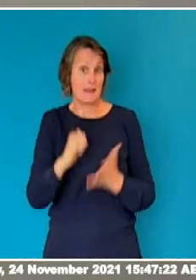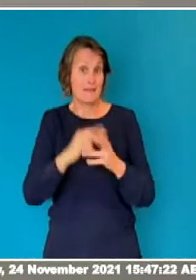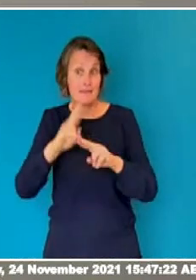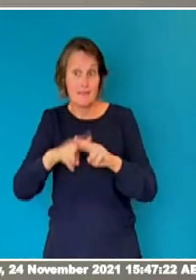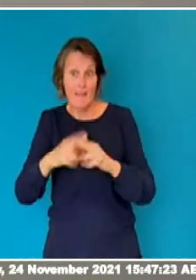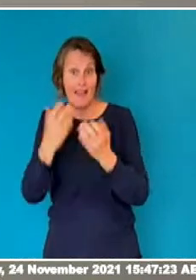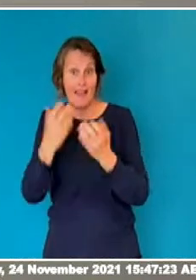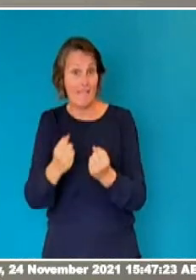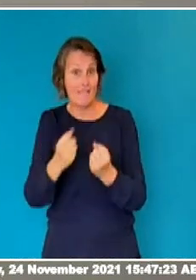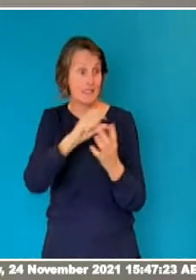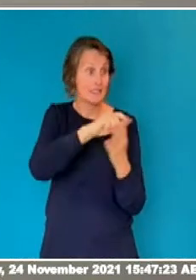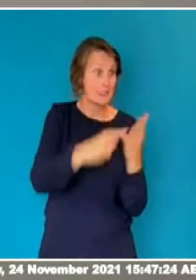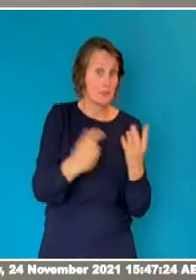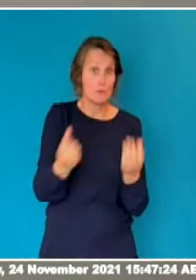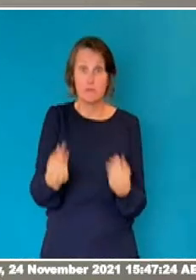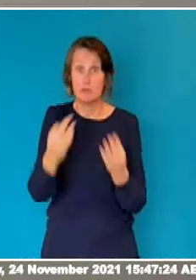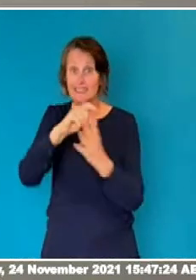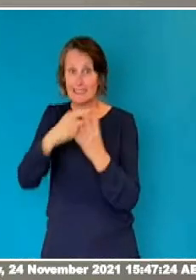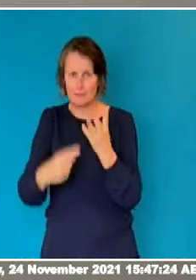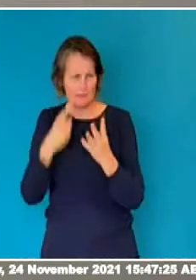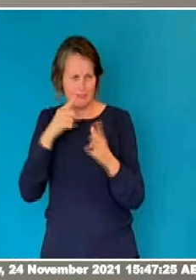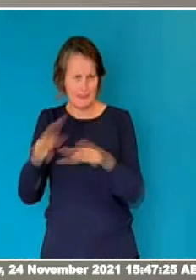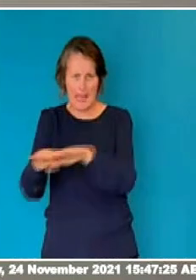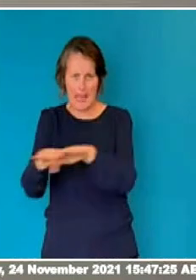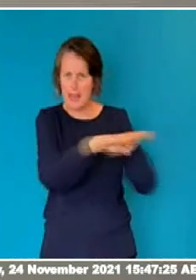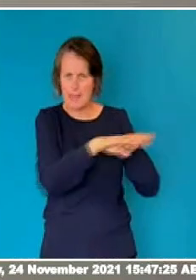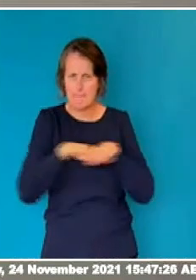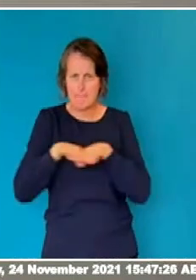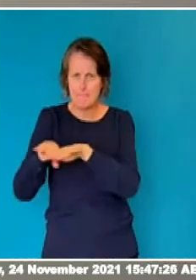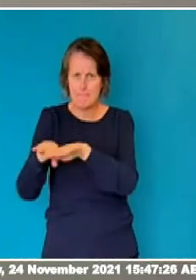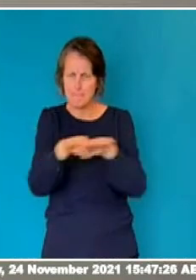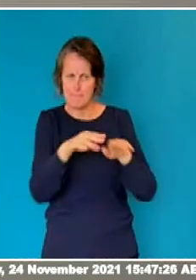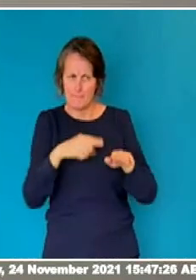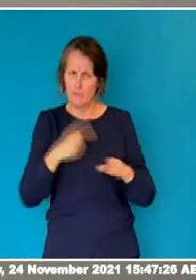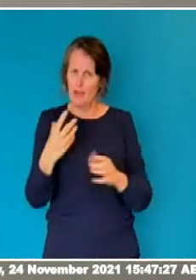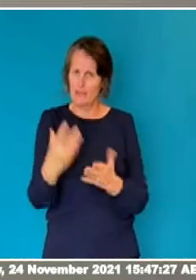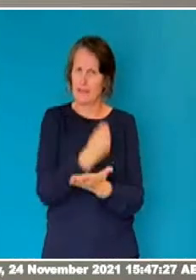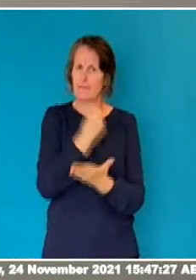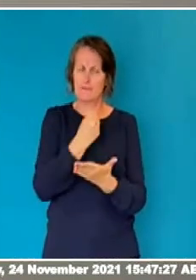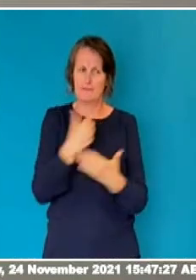disability. MS DOWSETT: What steps does Lendlease take to ensure that it meets its